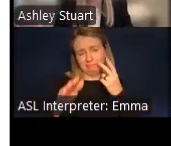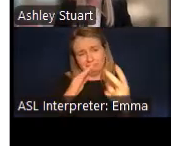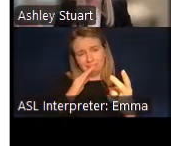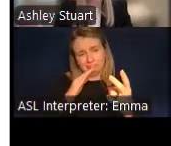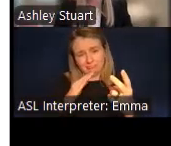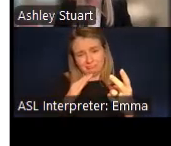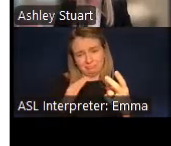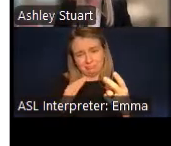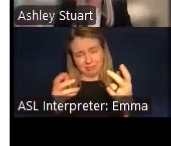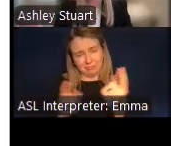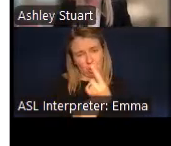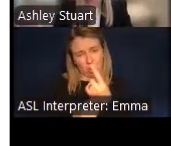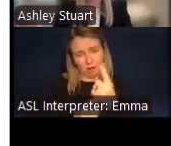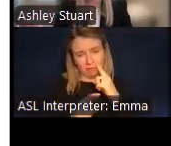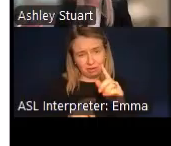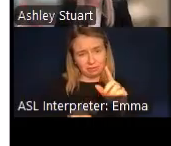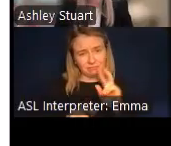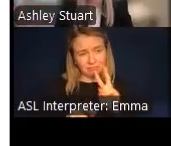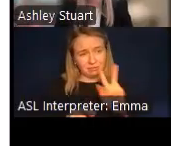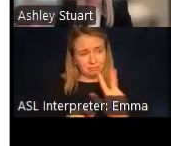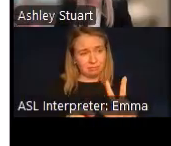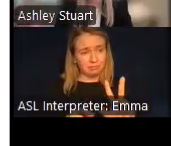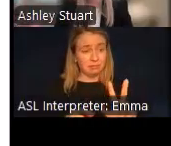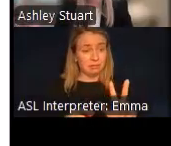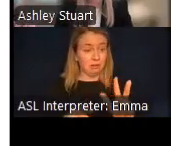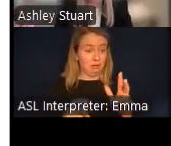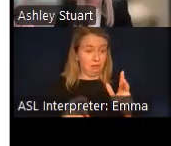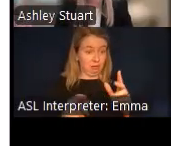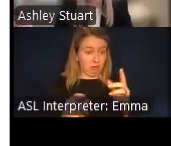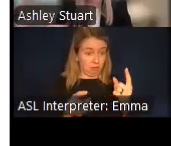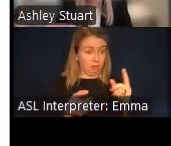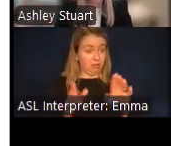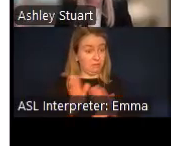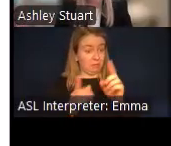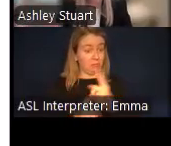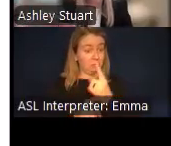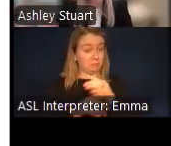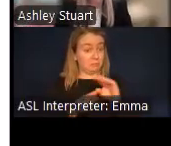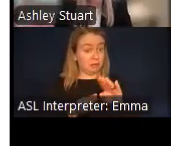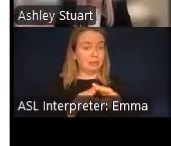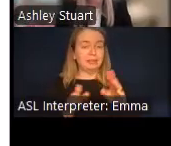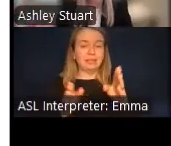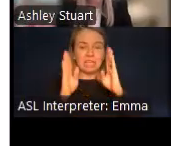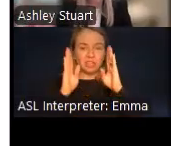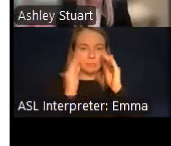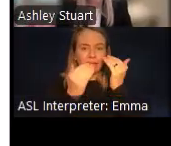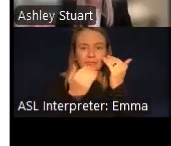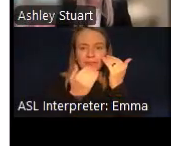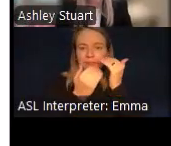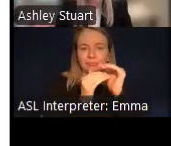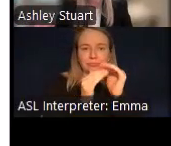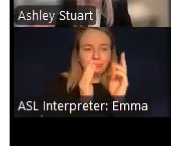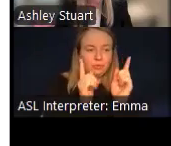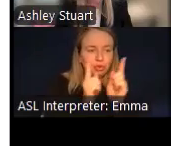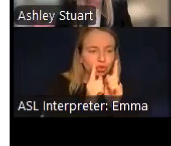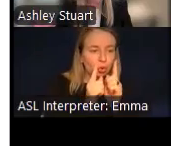appropriate behaviors include having a short attention span or shifting rapidly between activities every few minutes,